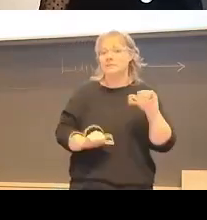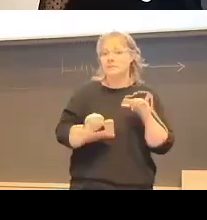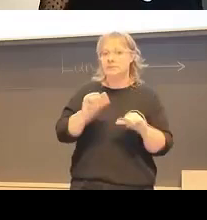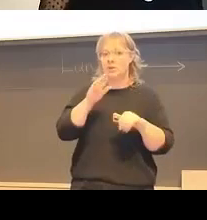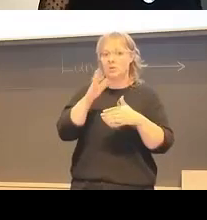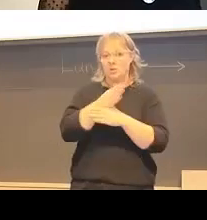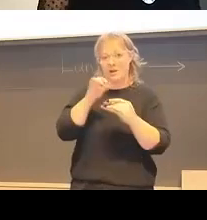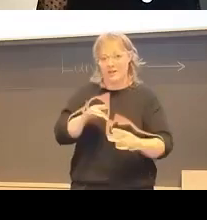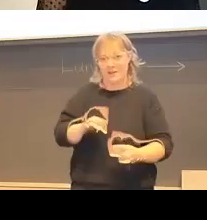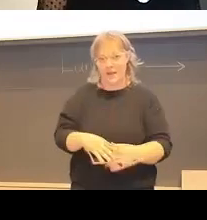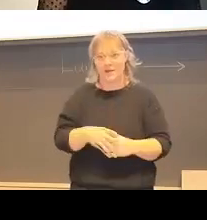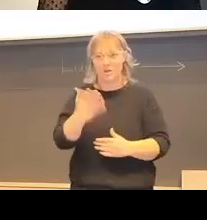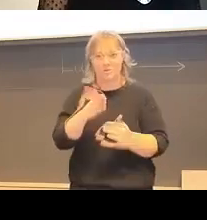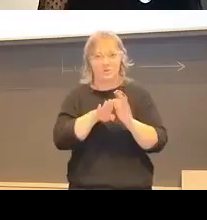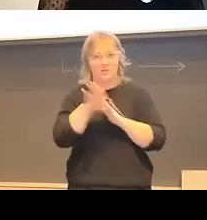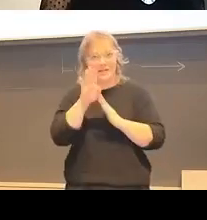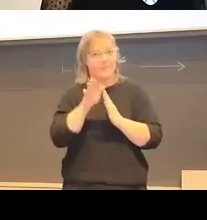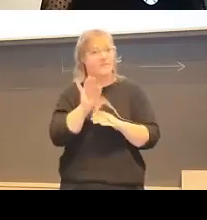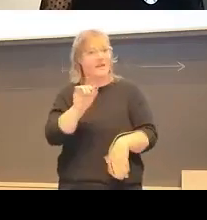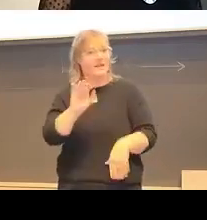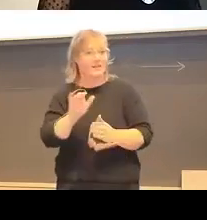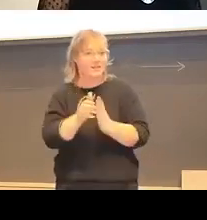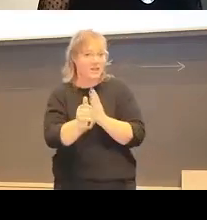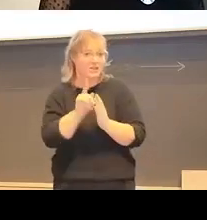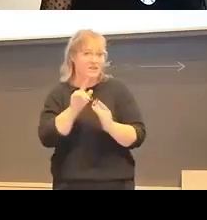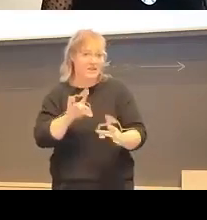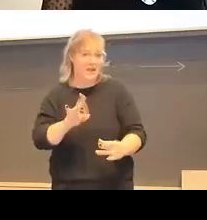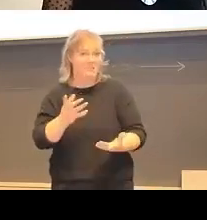develop faculty skills in feedback reflected that we might need to think about a different